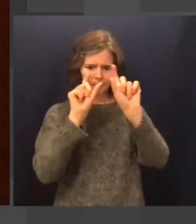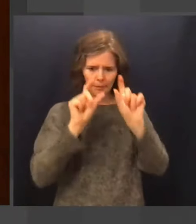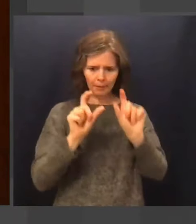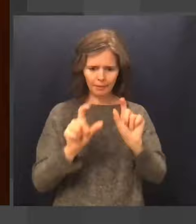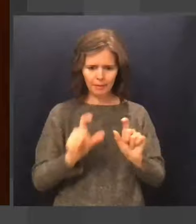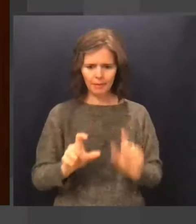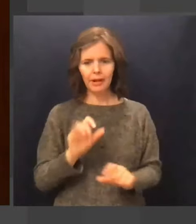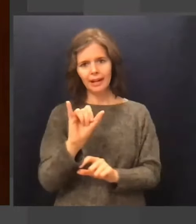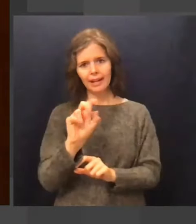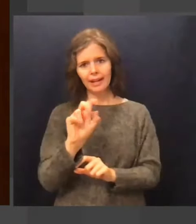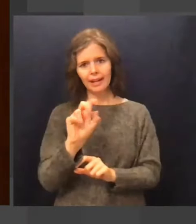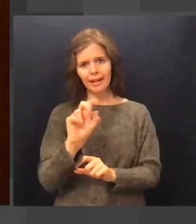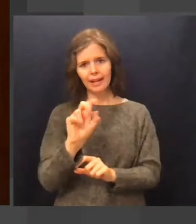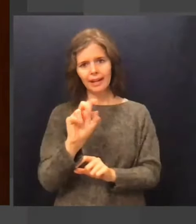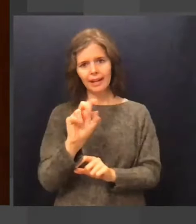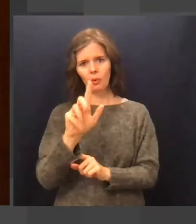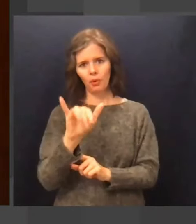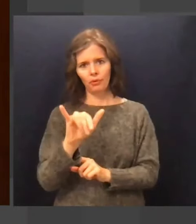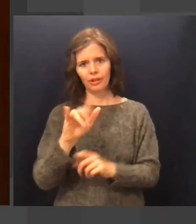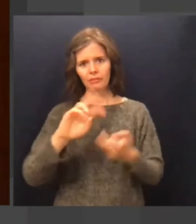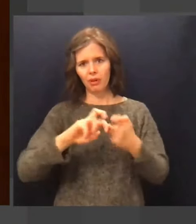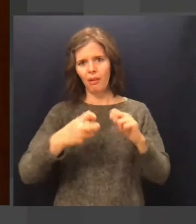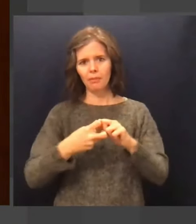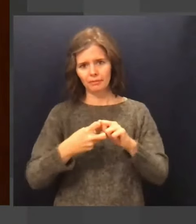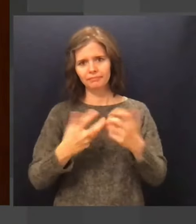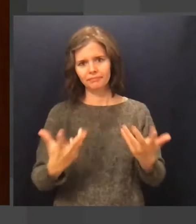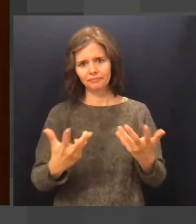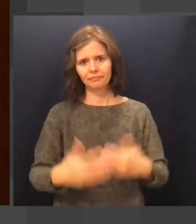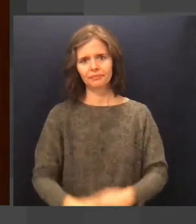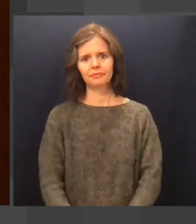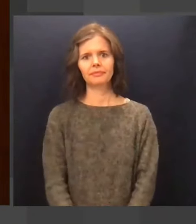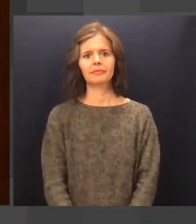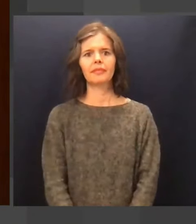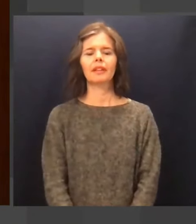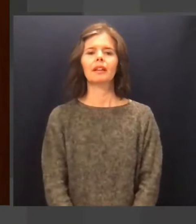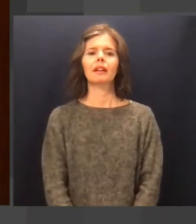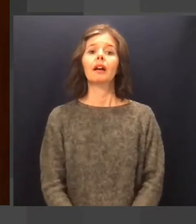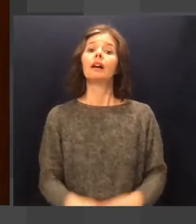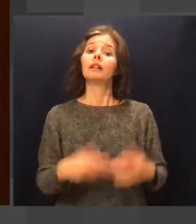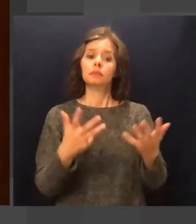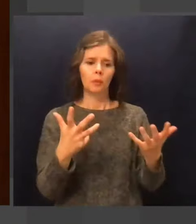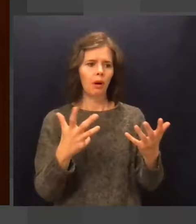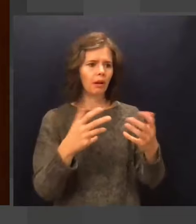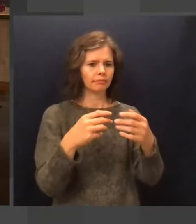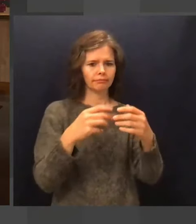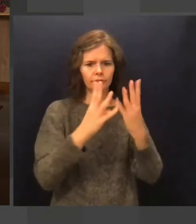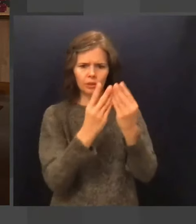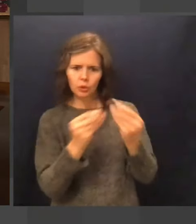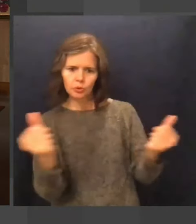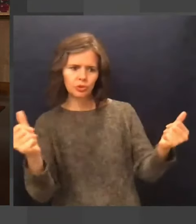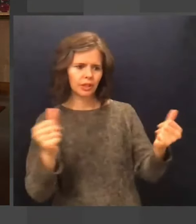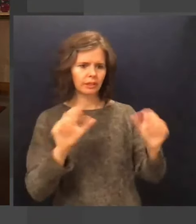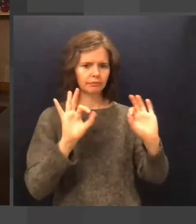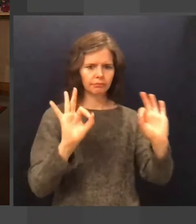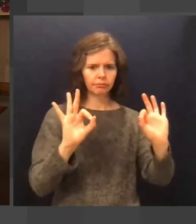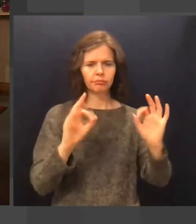INVENTORY PROBLEM AND WE'VE BEEN THINKING HOW TO SOLVE IT BECAUSE